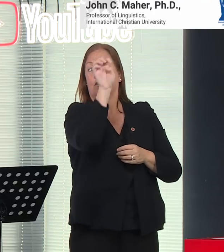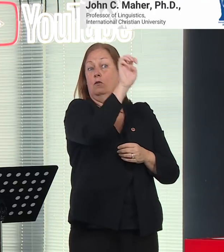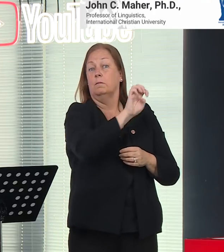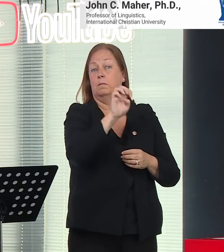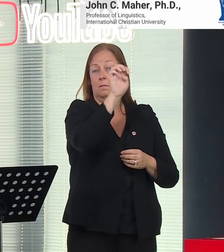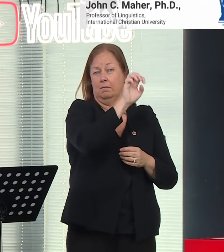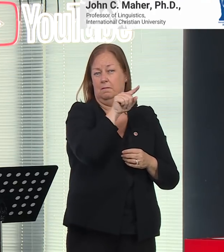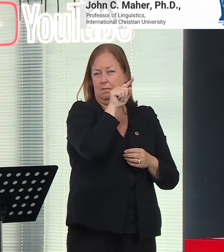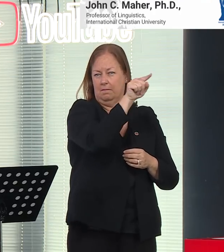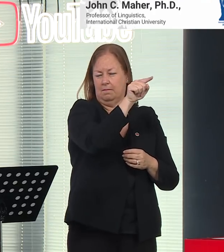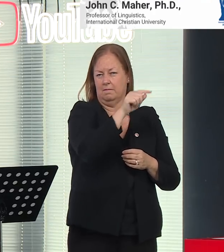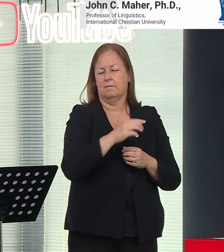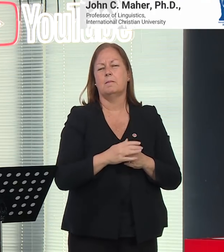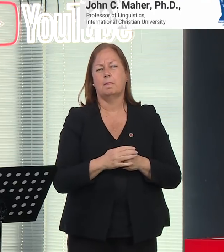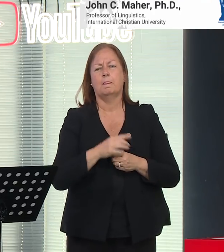trying to create a new framework, new